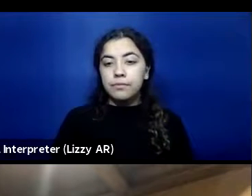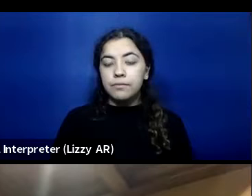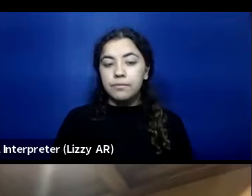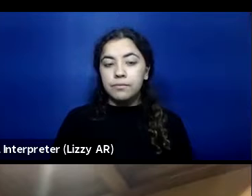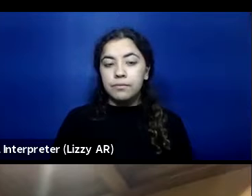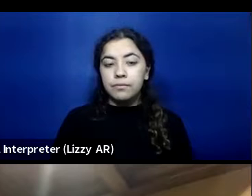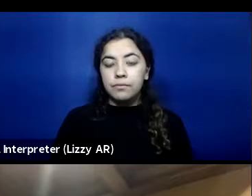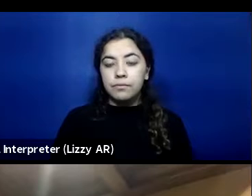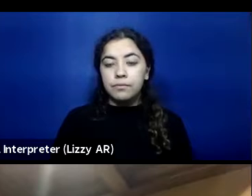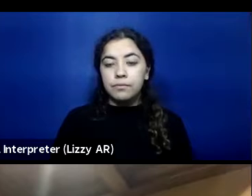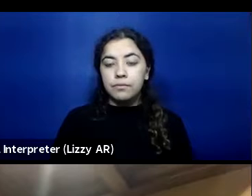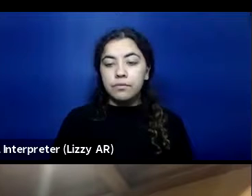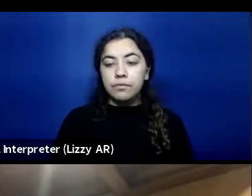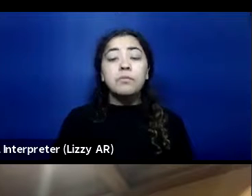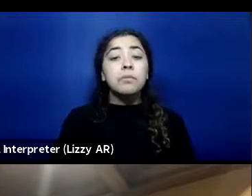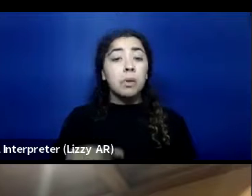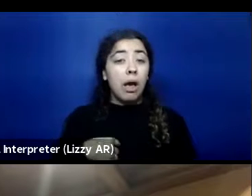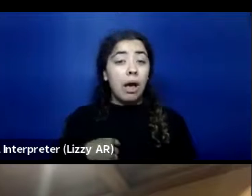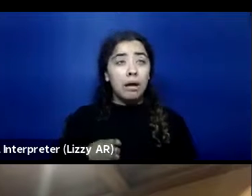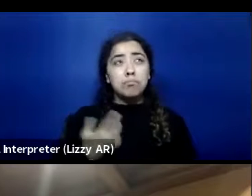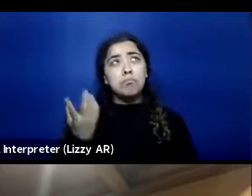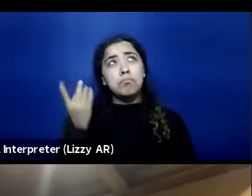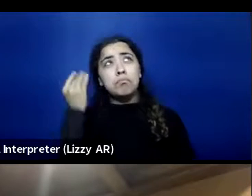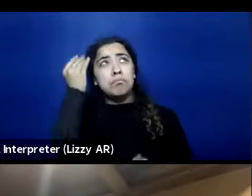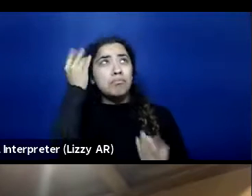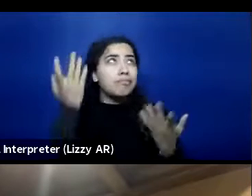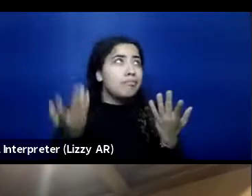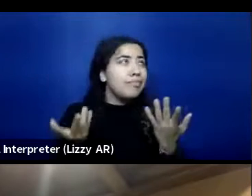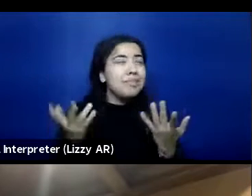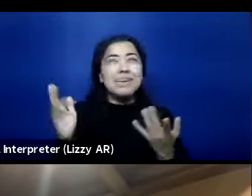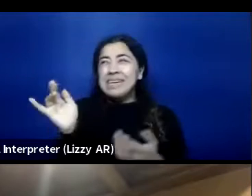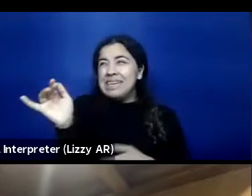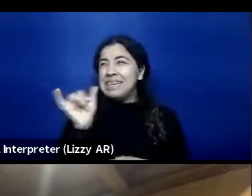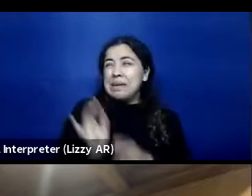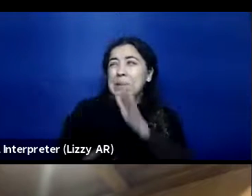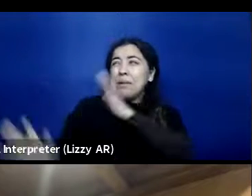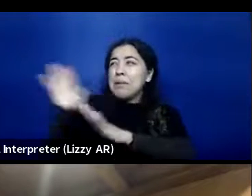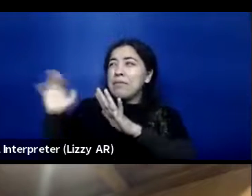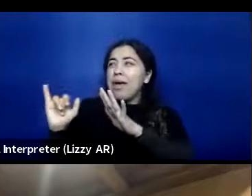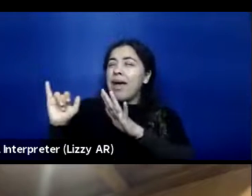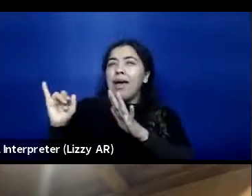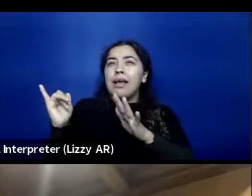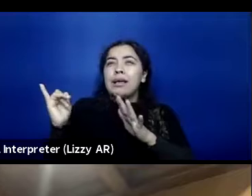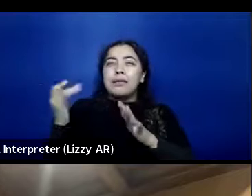I would say, what do I wanna? This spirit of collaboration